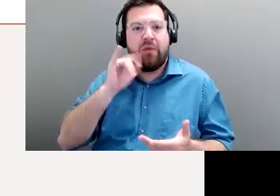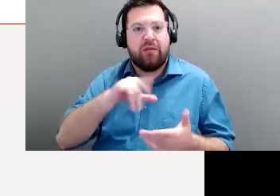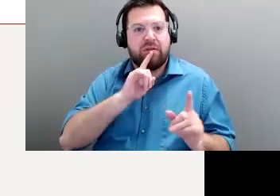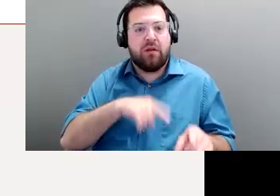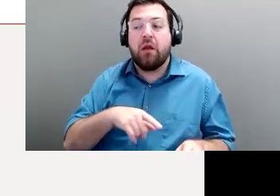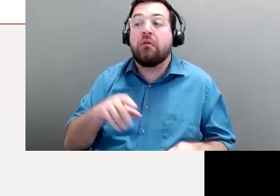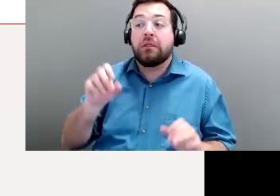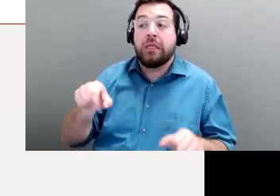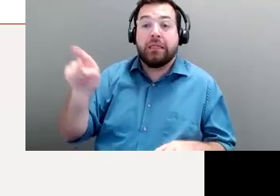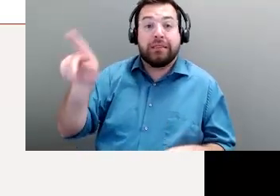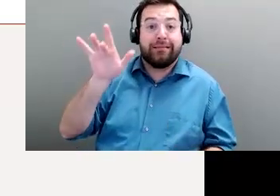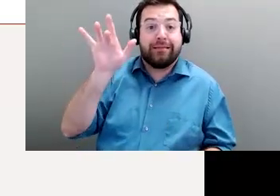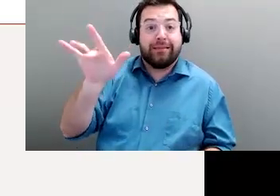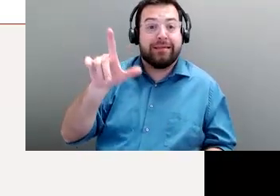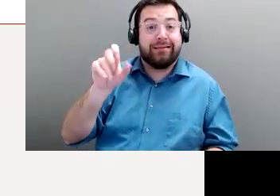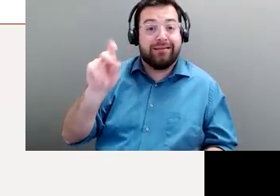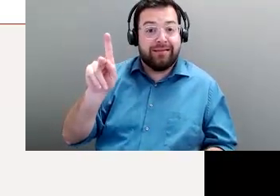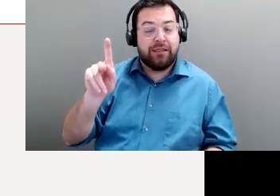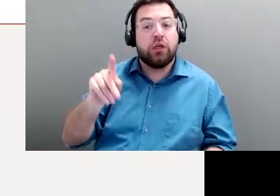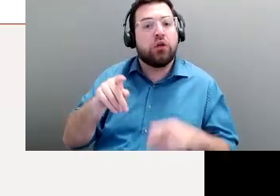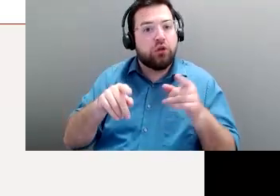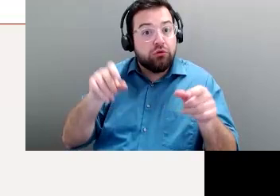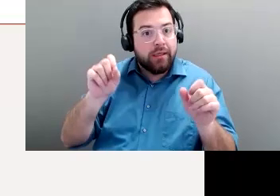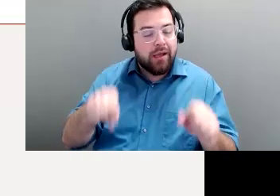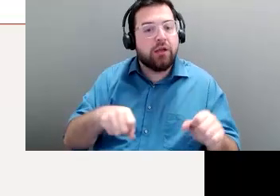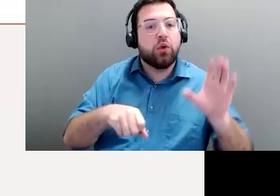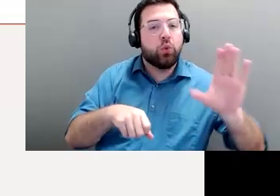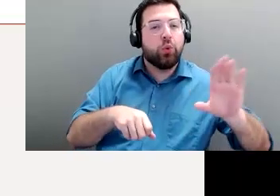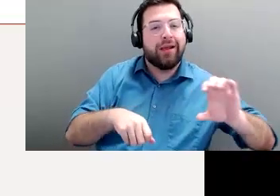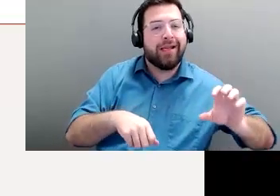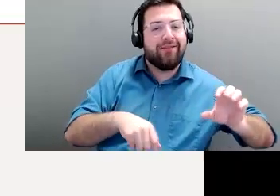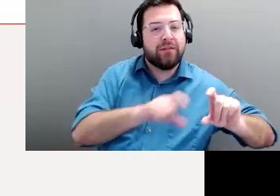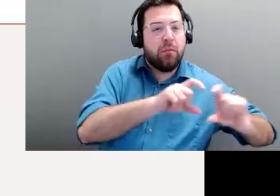and specifically attach maybe the page that had that content in it